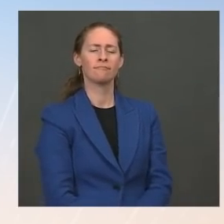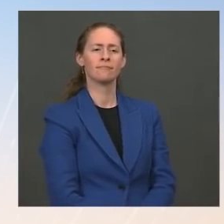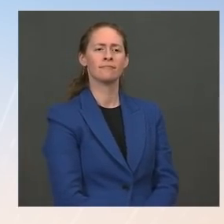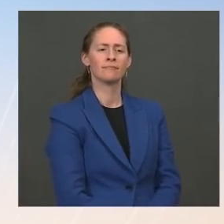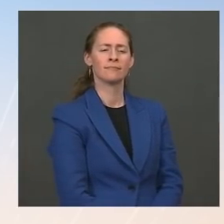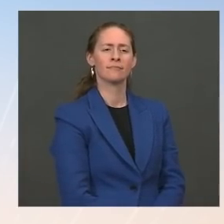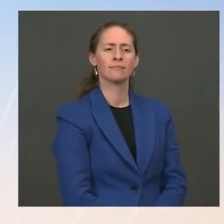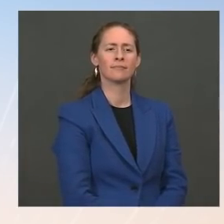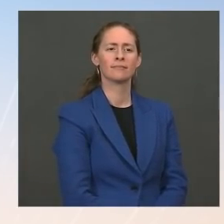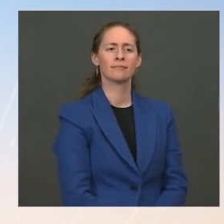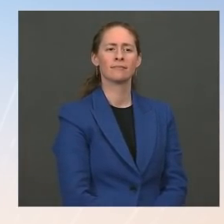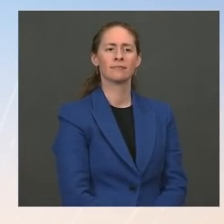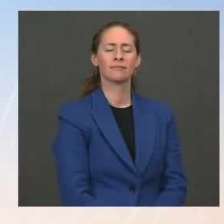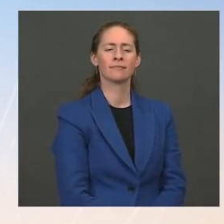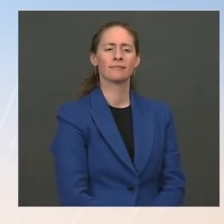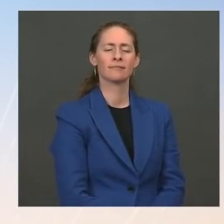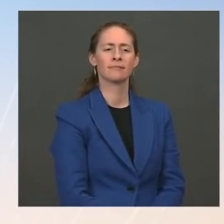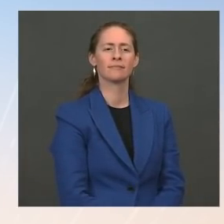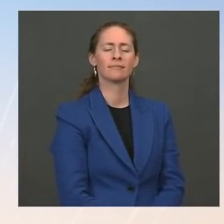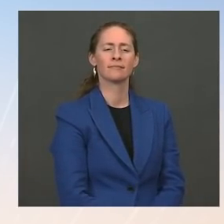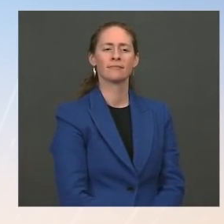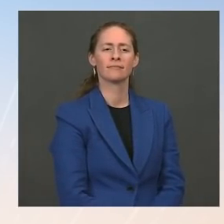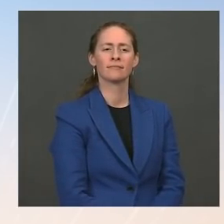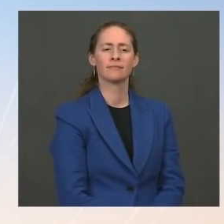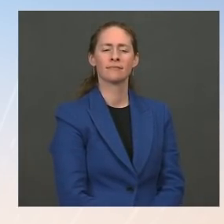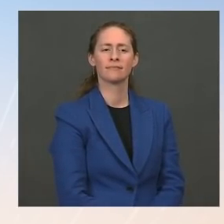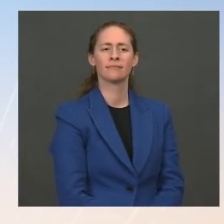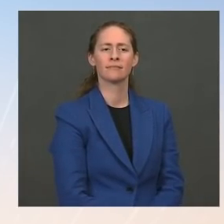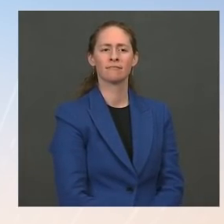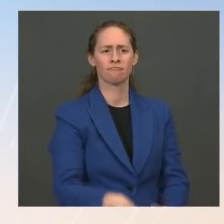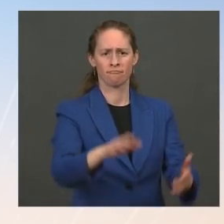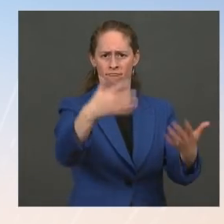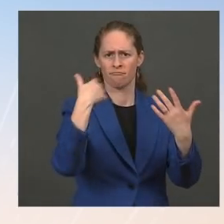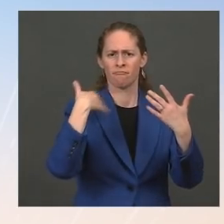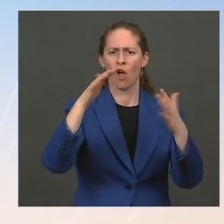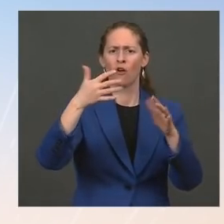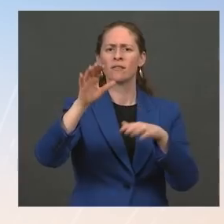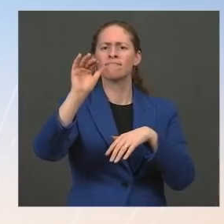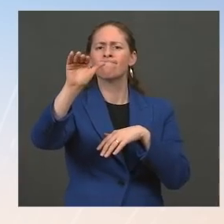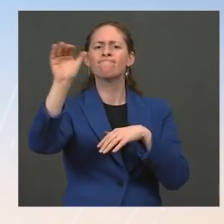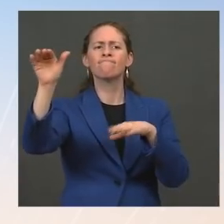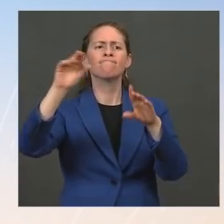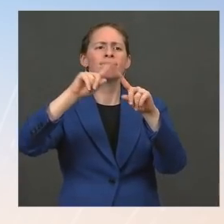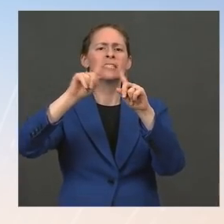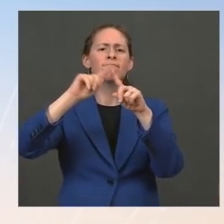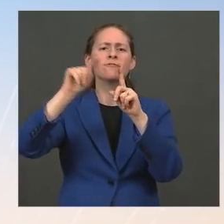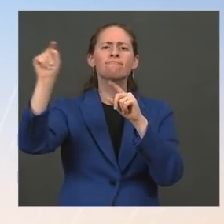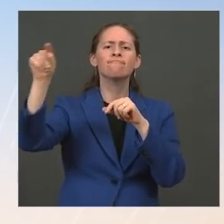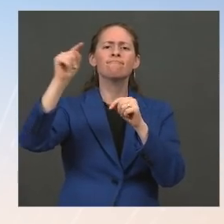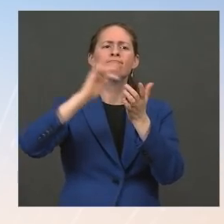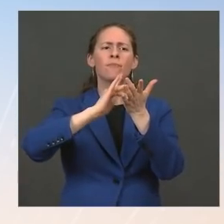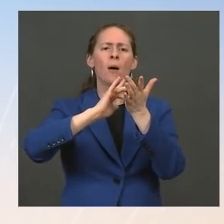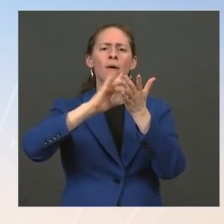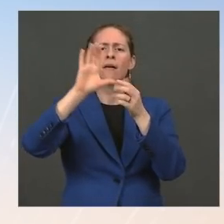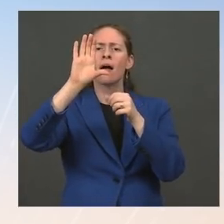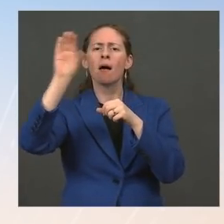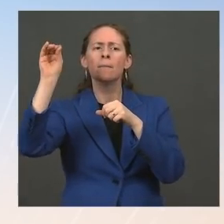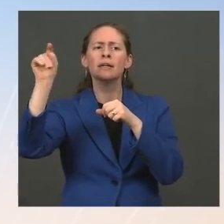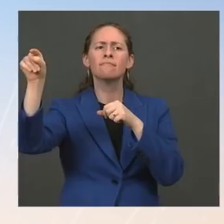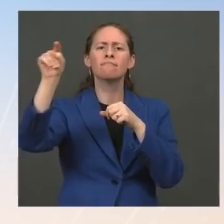to be a productive player in the effort to fight the pandemic. I know you're not asking me this, but just to be clear: